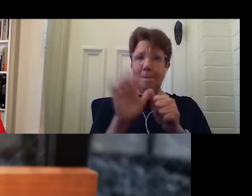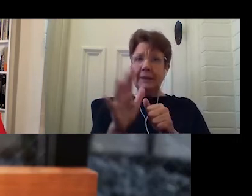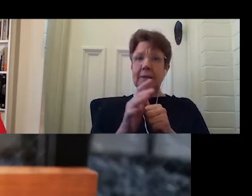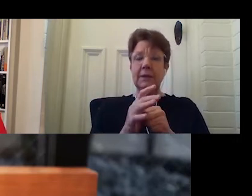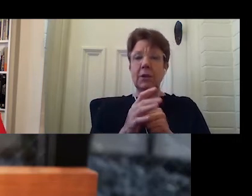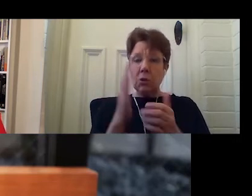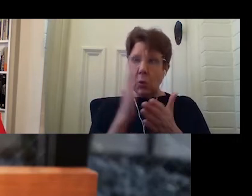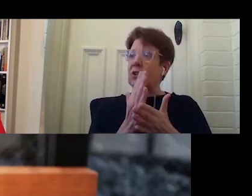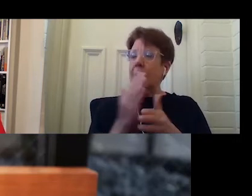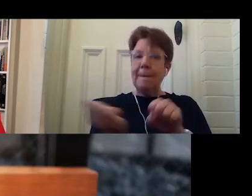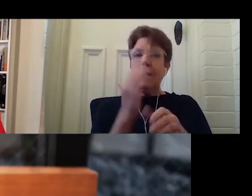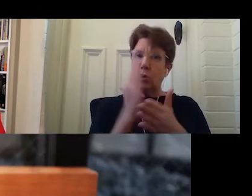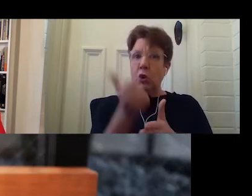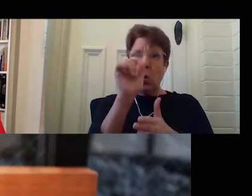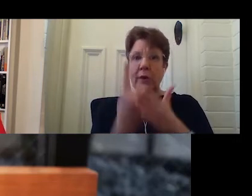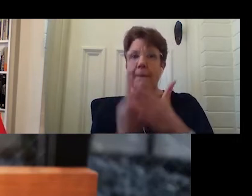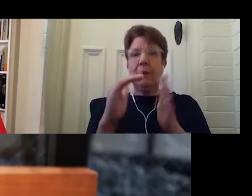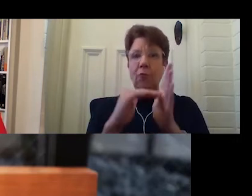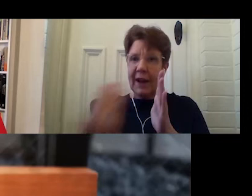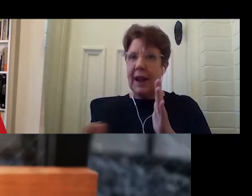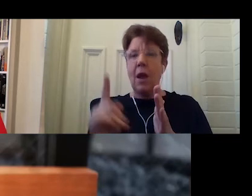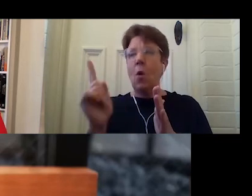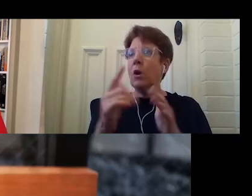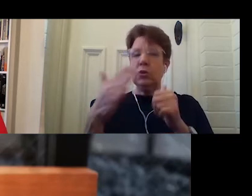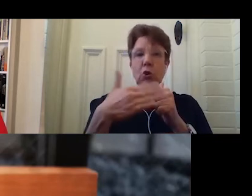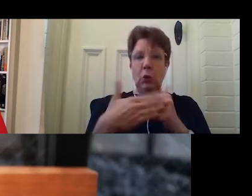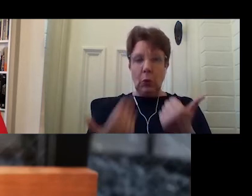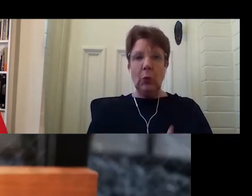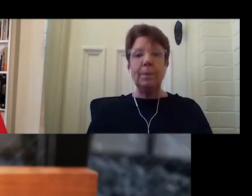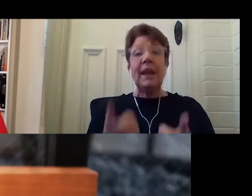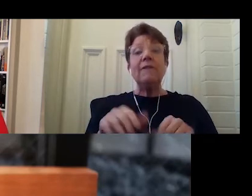current with what's happening. When you hit pause and went through the